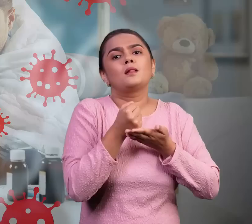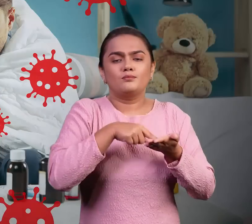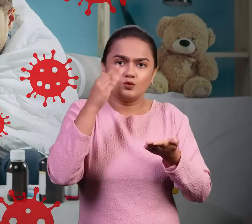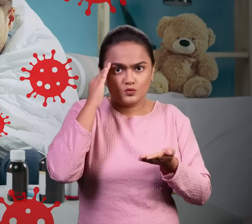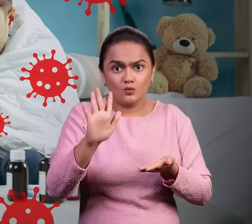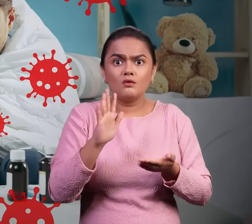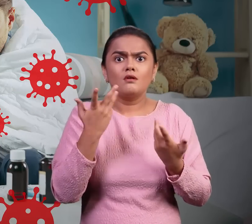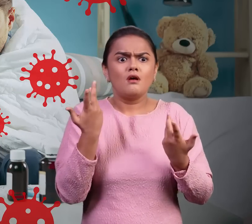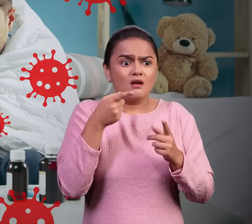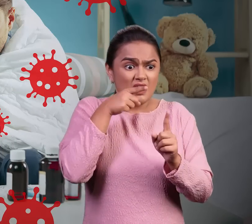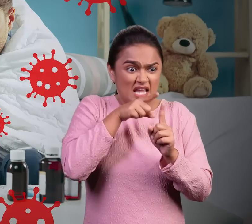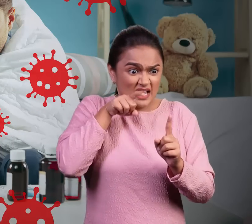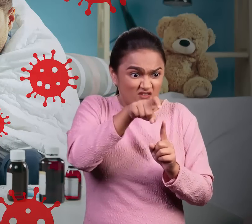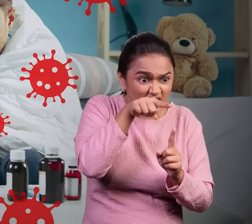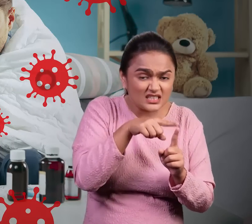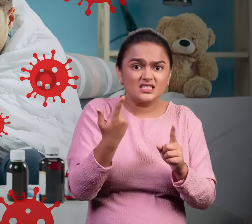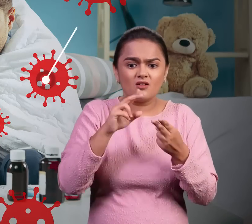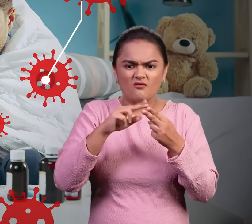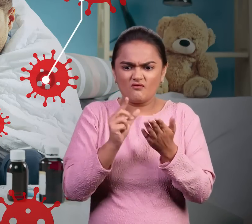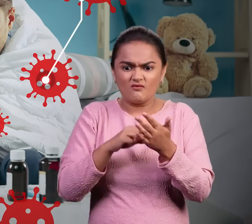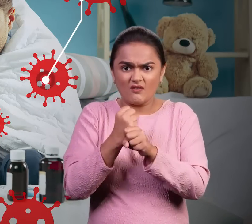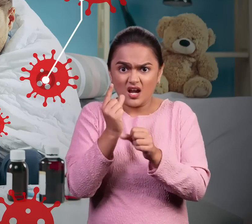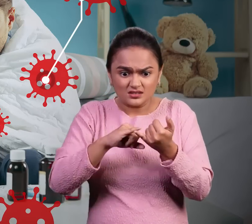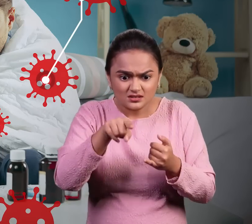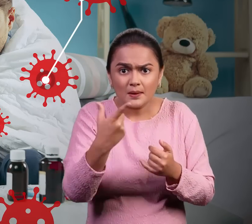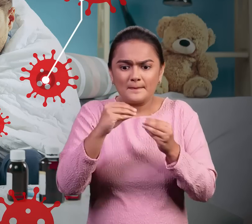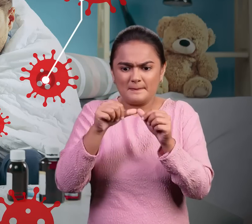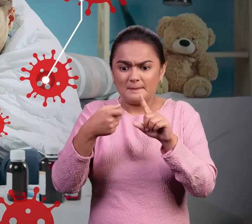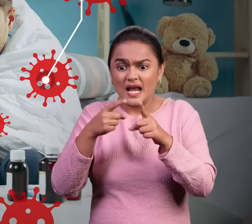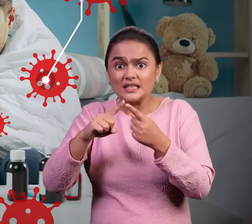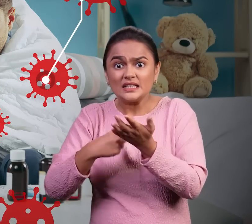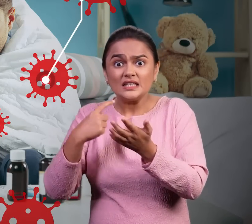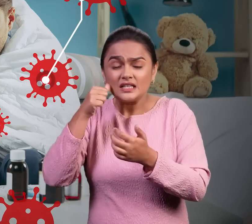It is not known which virus, bacteria or fungus have you come into contact with.